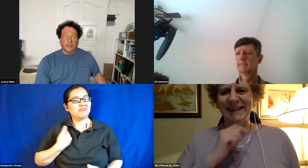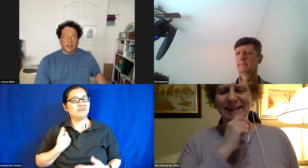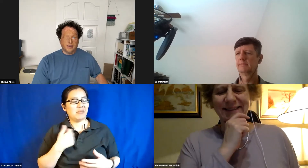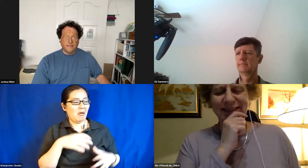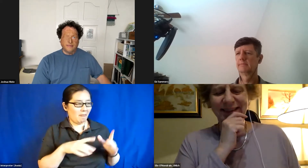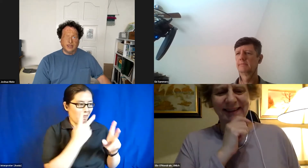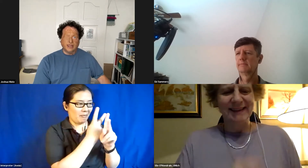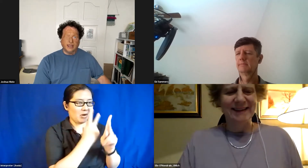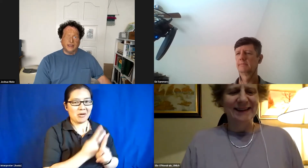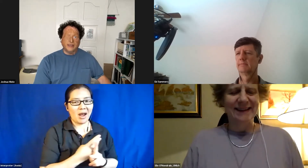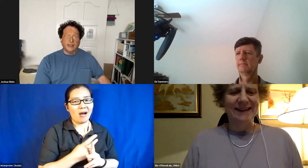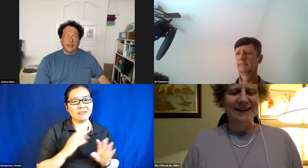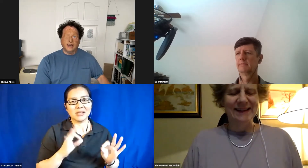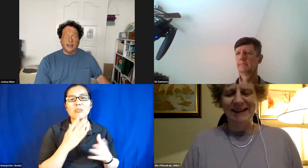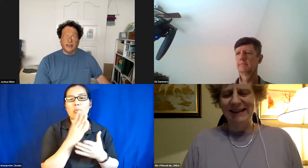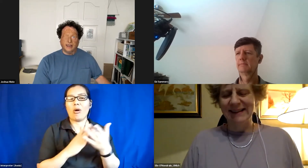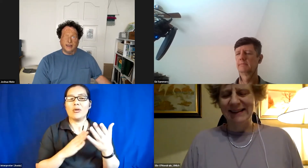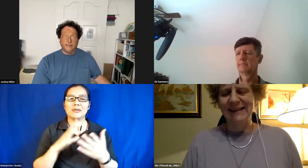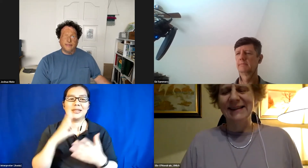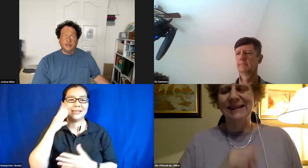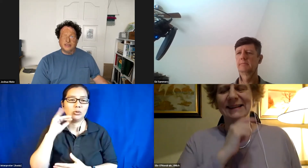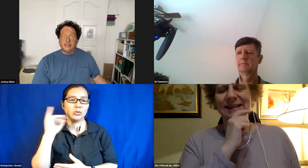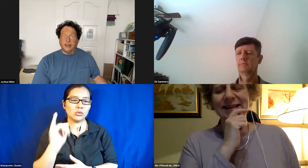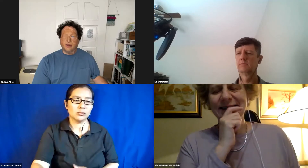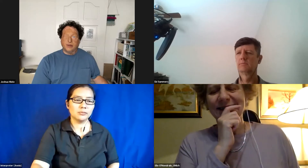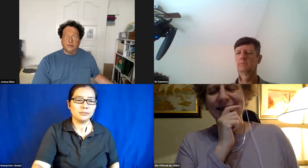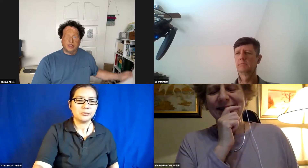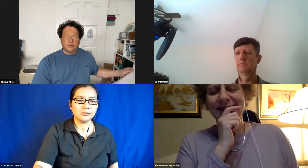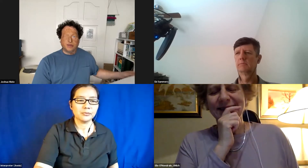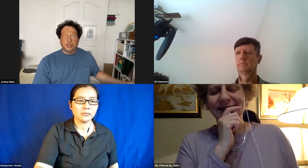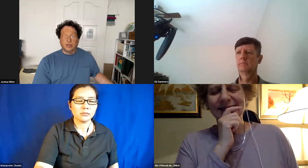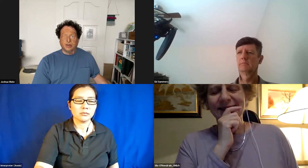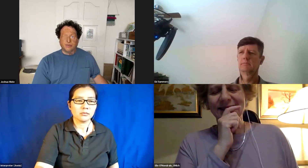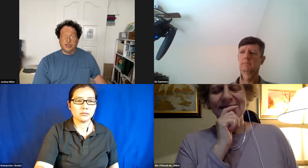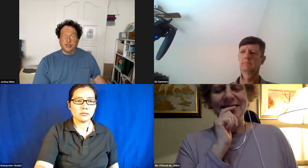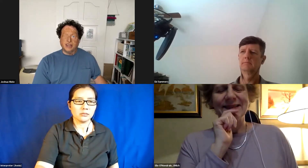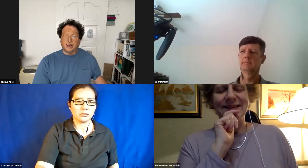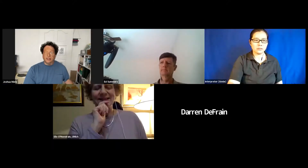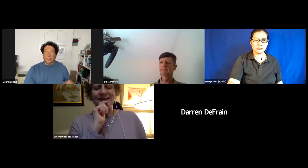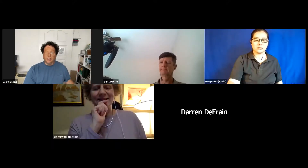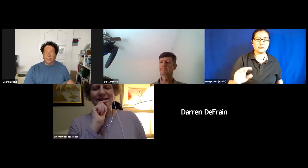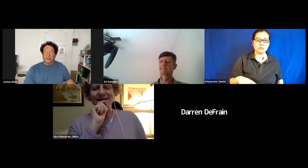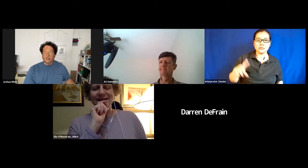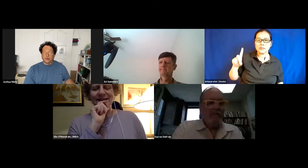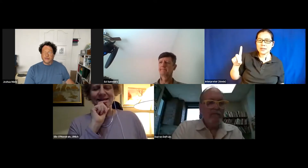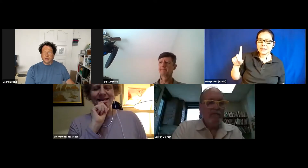: And Darren , what's your take on sort of the